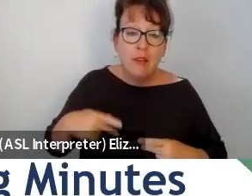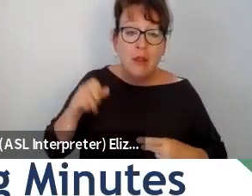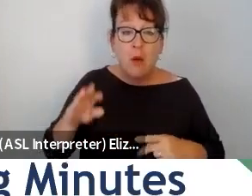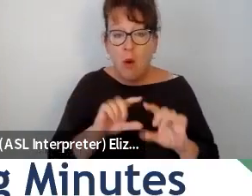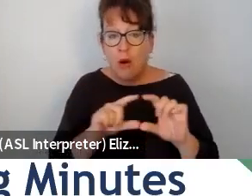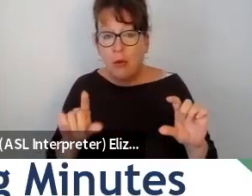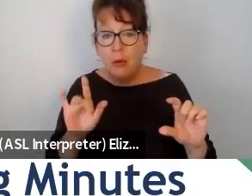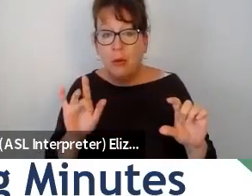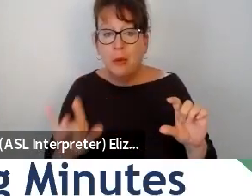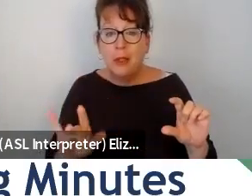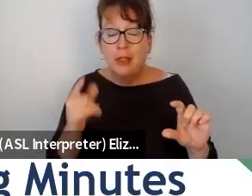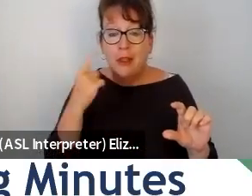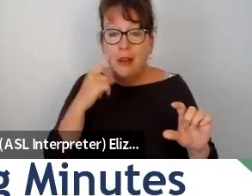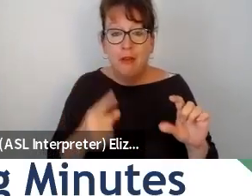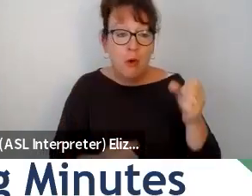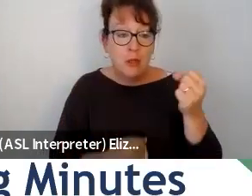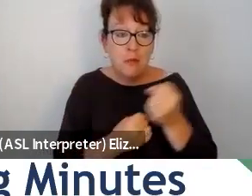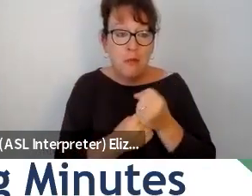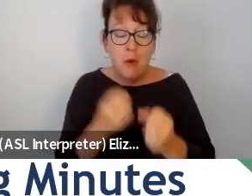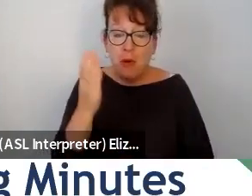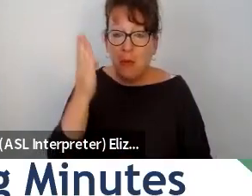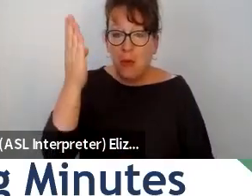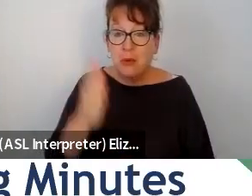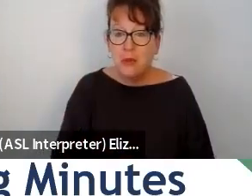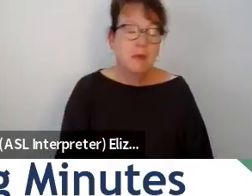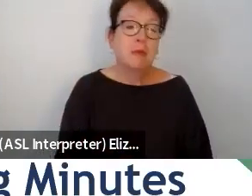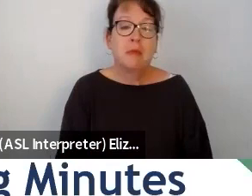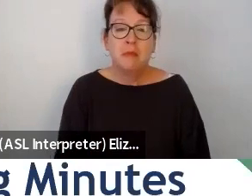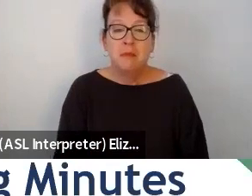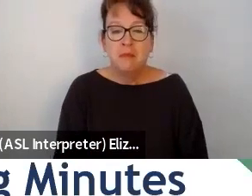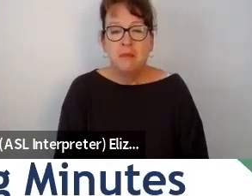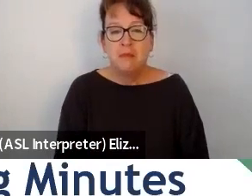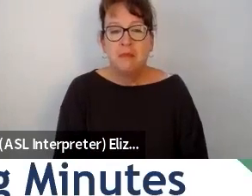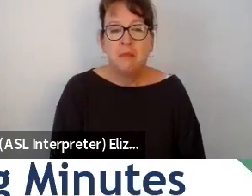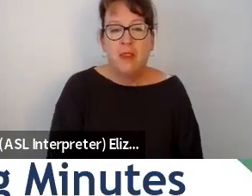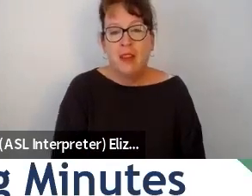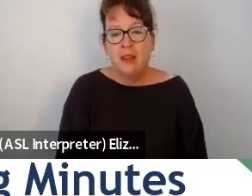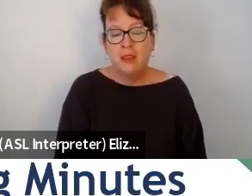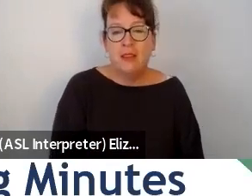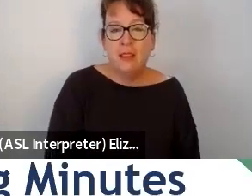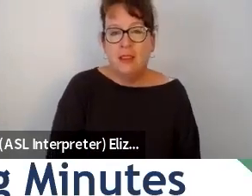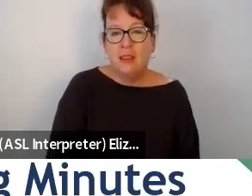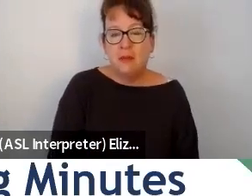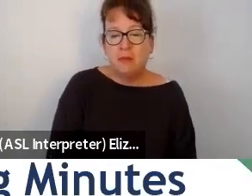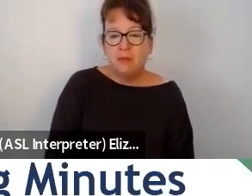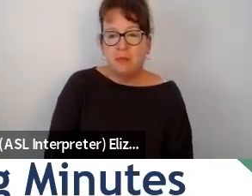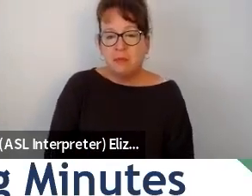addressing decarbonization and air quality issues of ports is immense. Because as you heard from